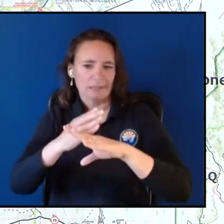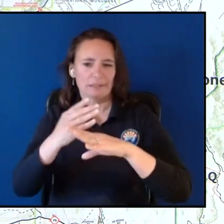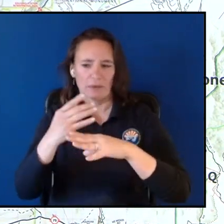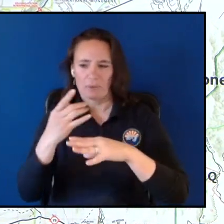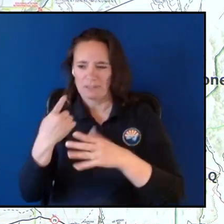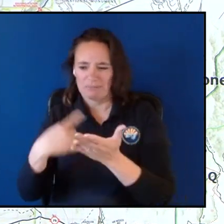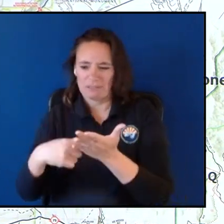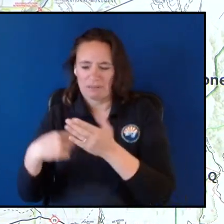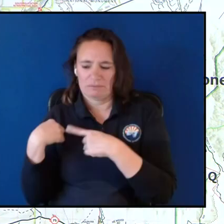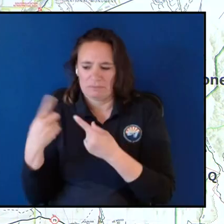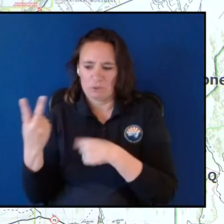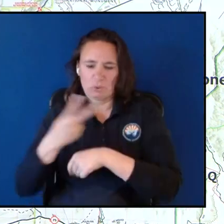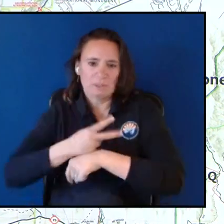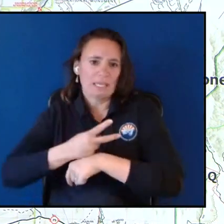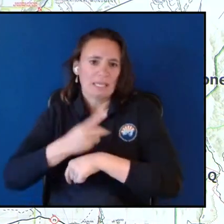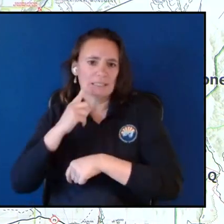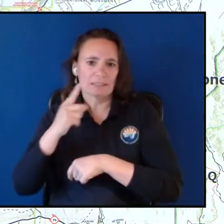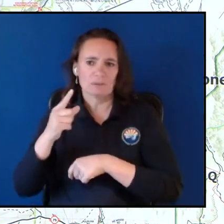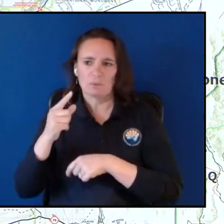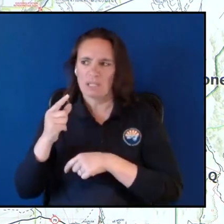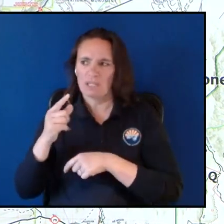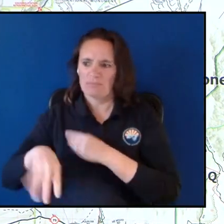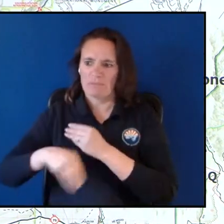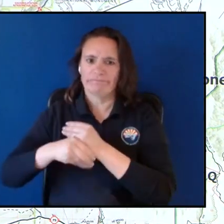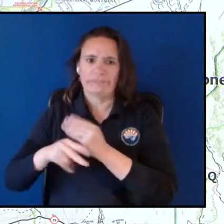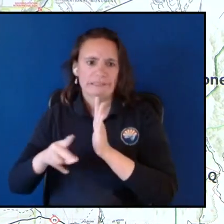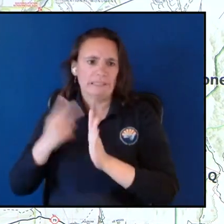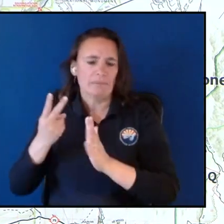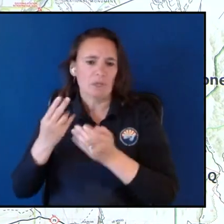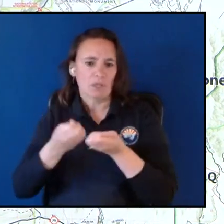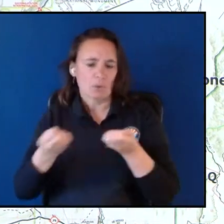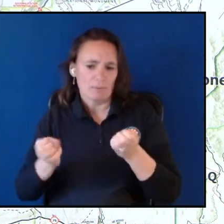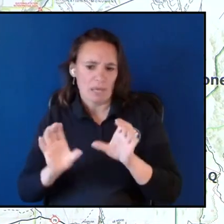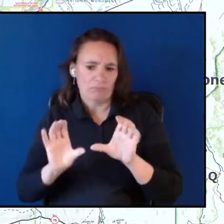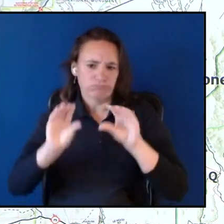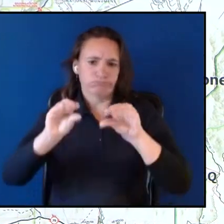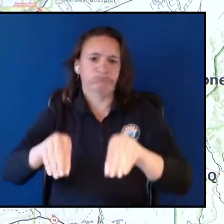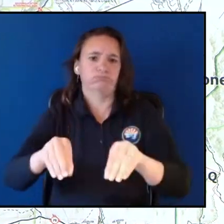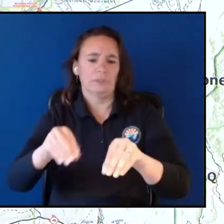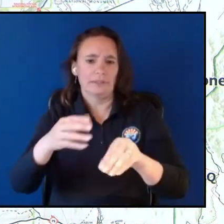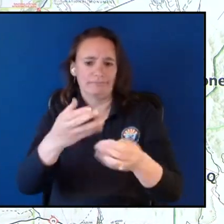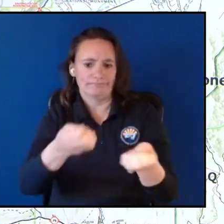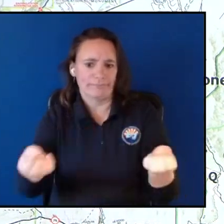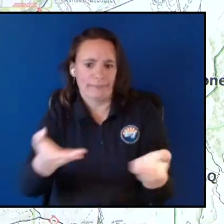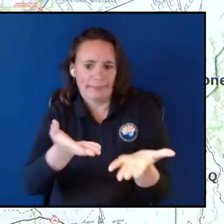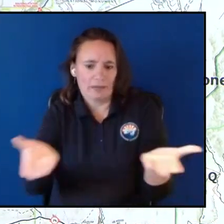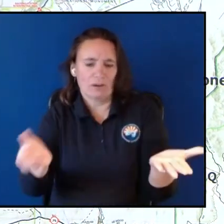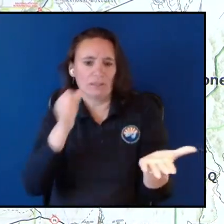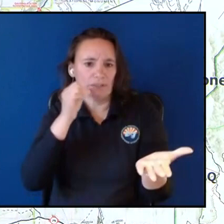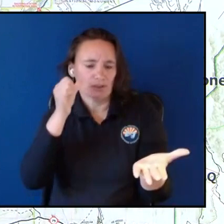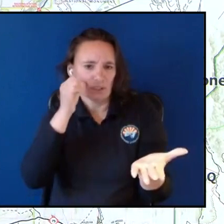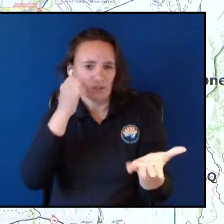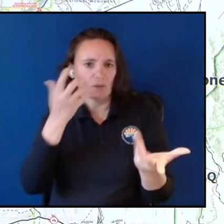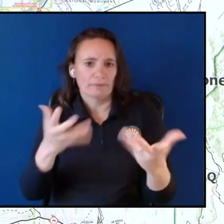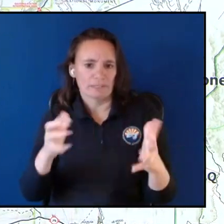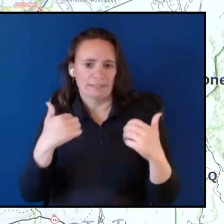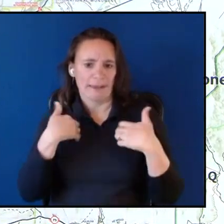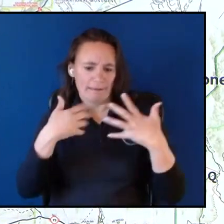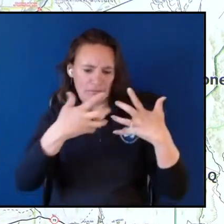working up in there yesterday. So now that we've got the number of, the different types of equipment that we